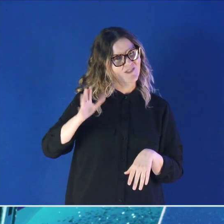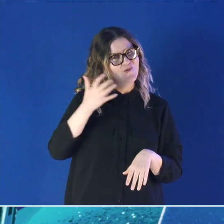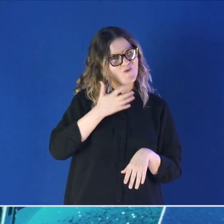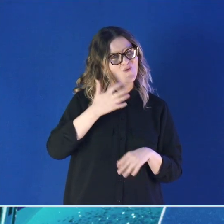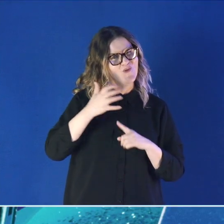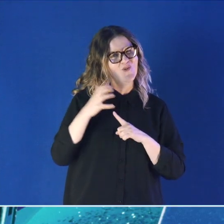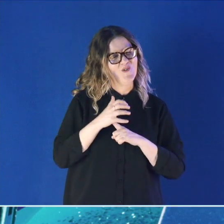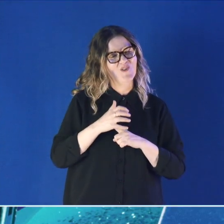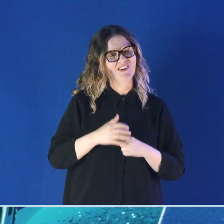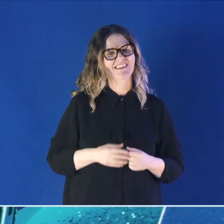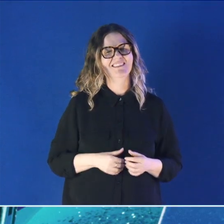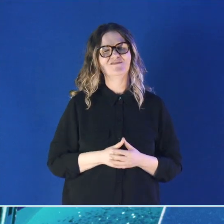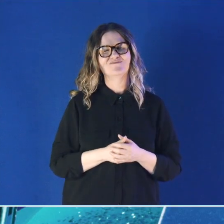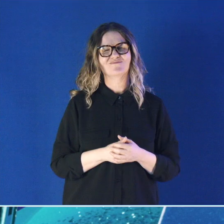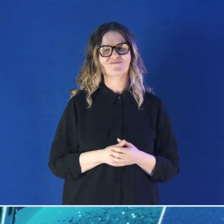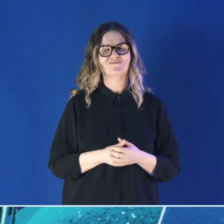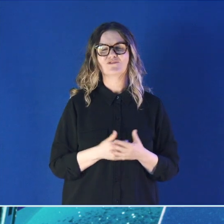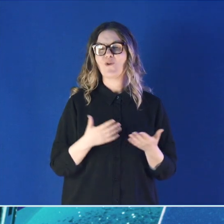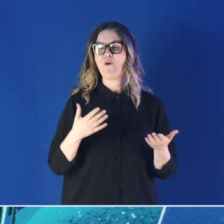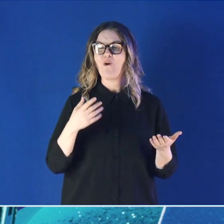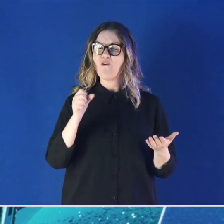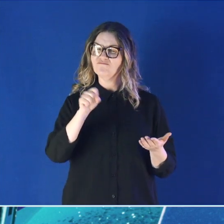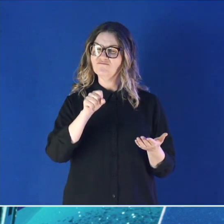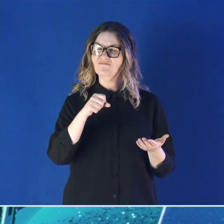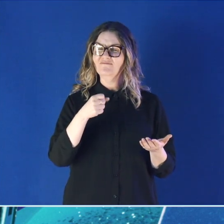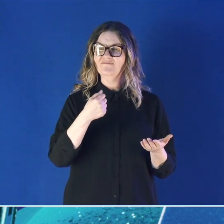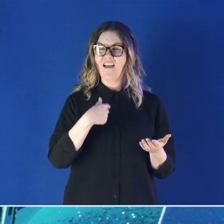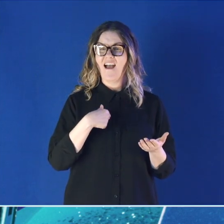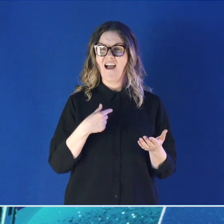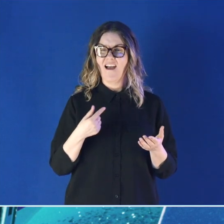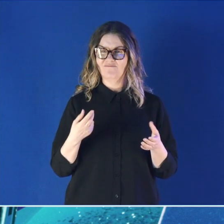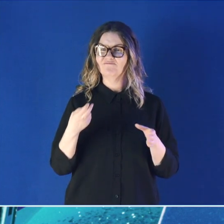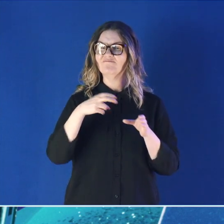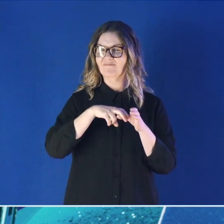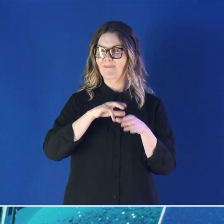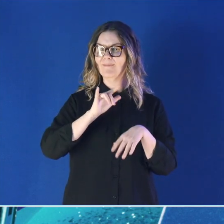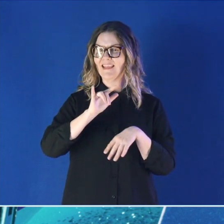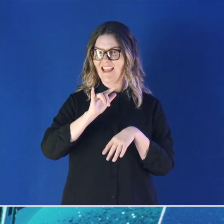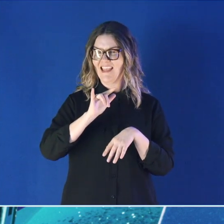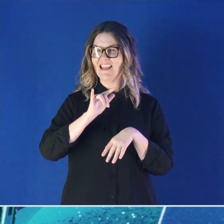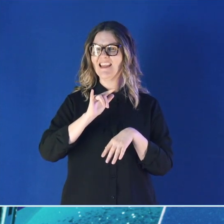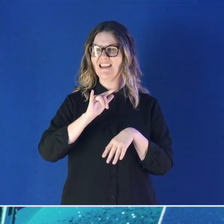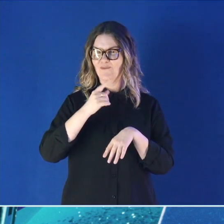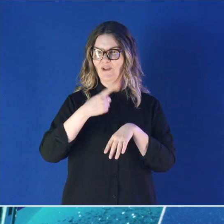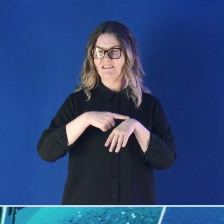to a Seattle Super Bowl, from Seattle to New York, with a whole plane full of Seahawks fans.